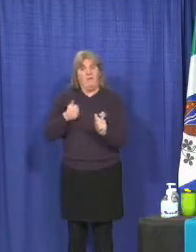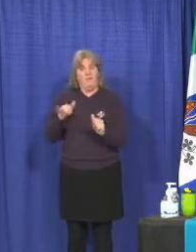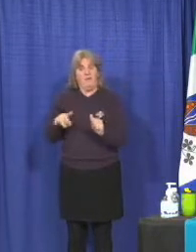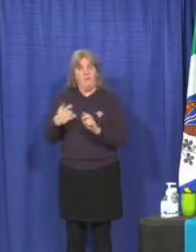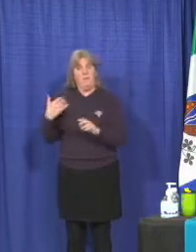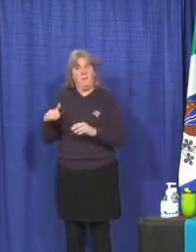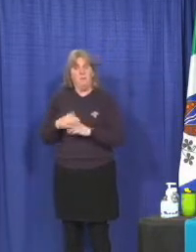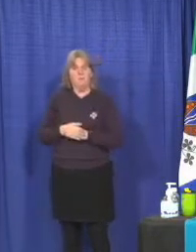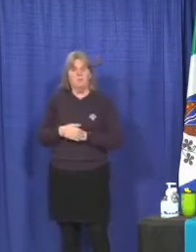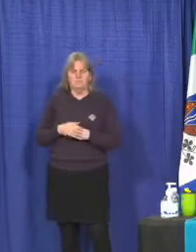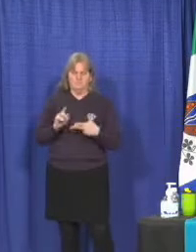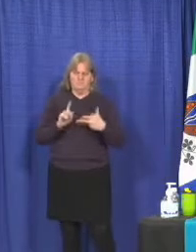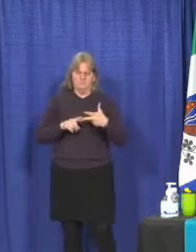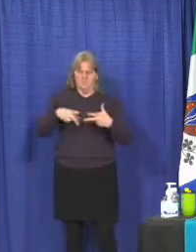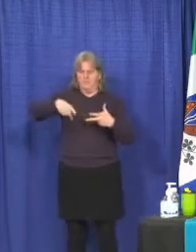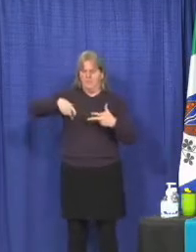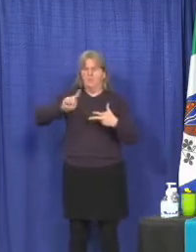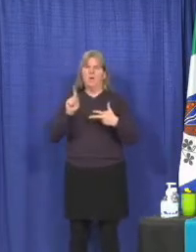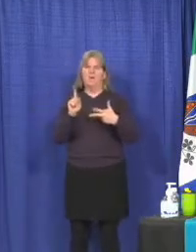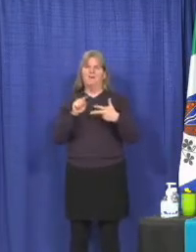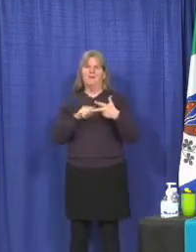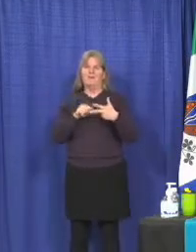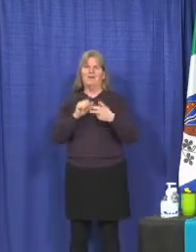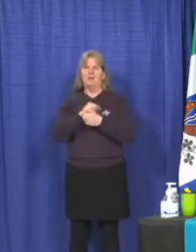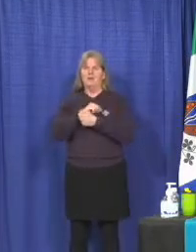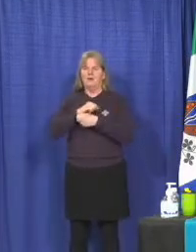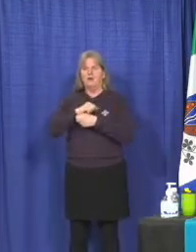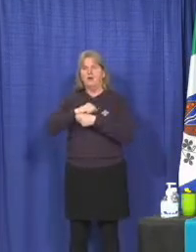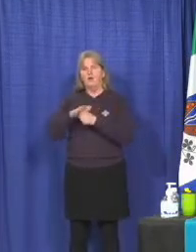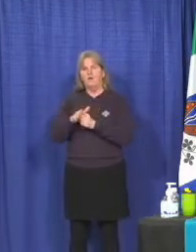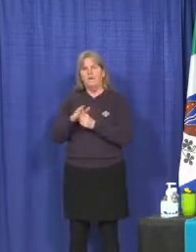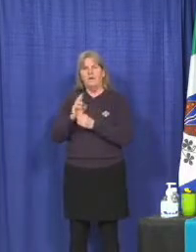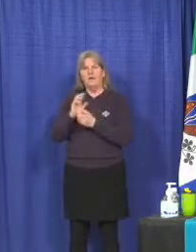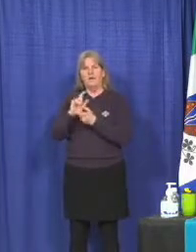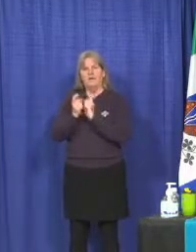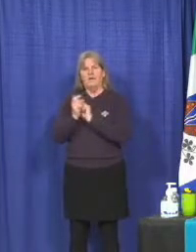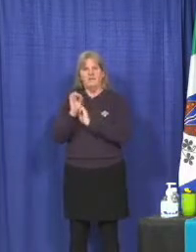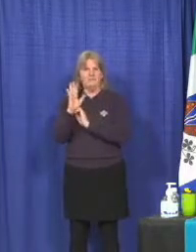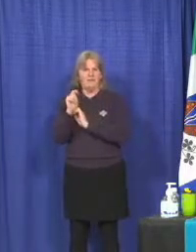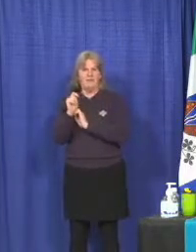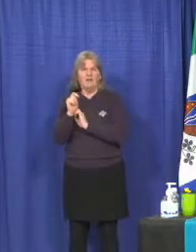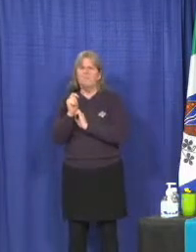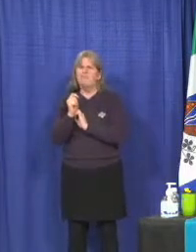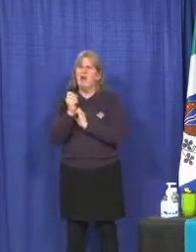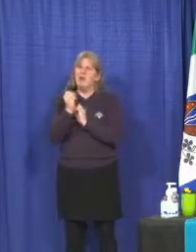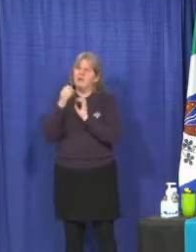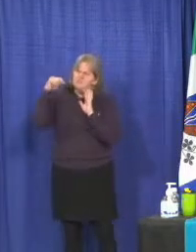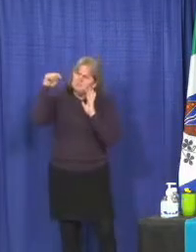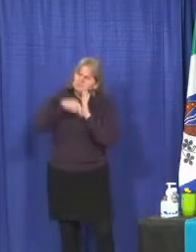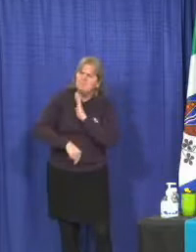A bit about the P1 variant. There is relatively little-known